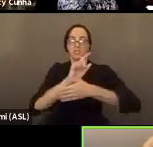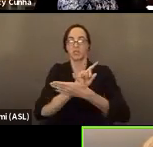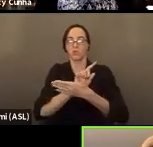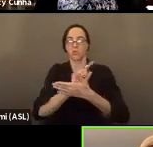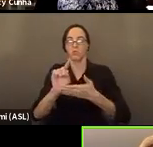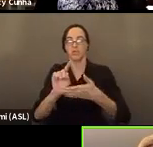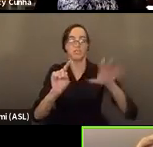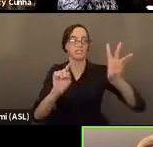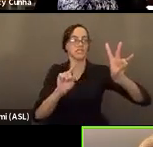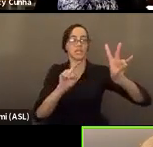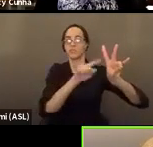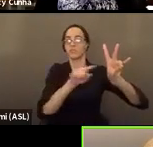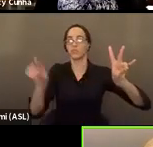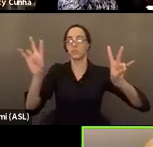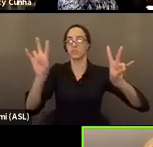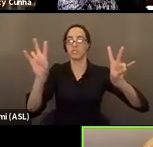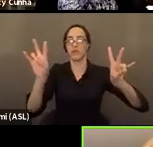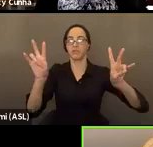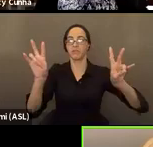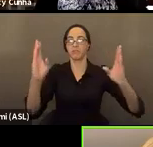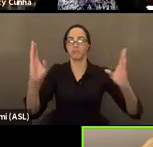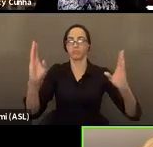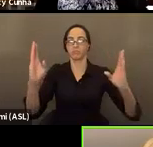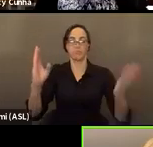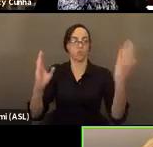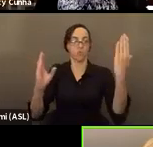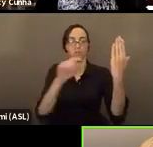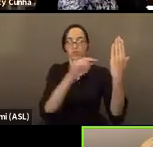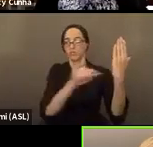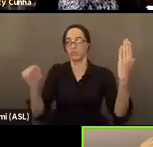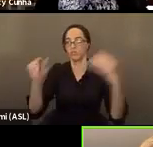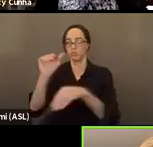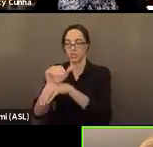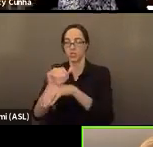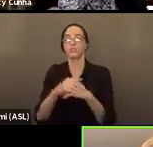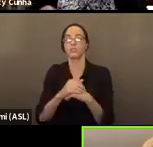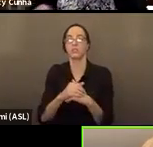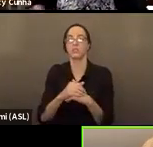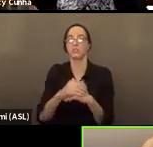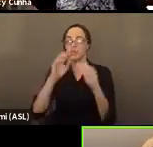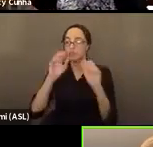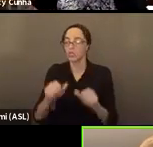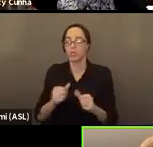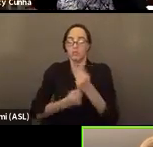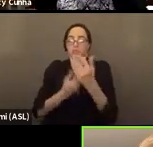other therapists or other services to call but if you just want to talk to somebody please call them